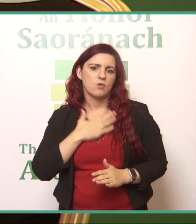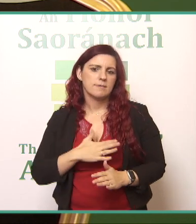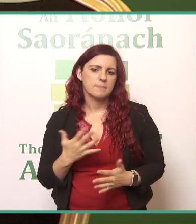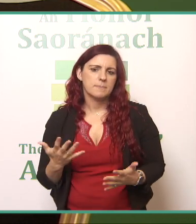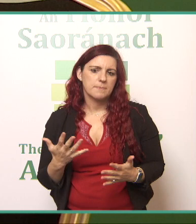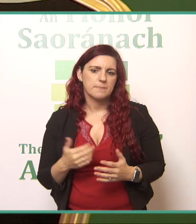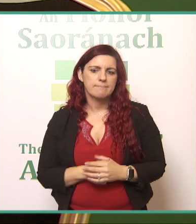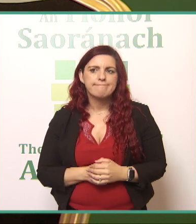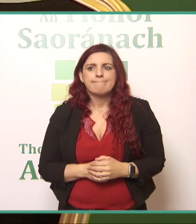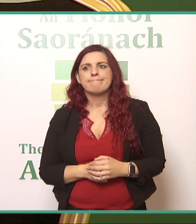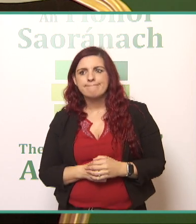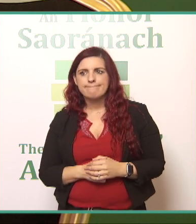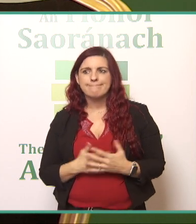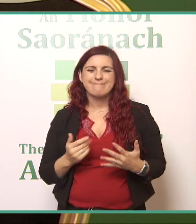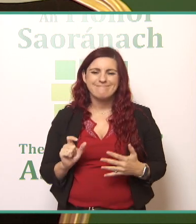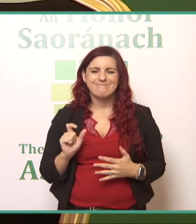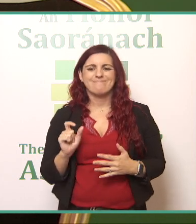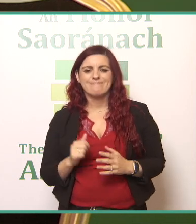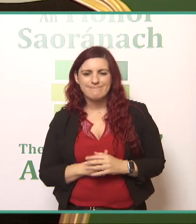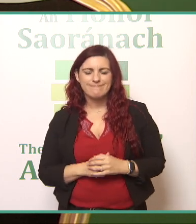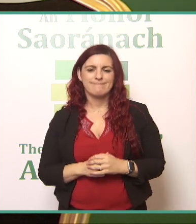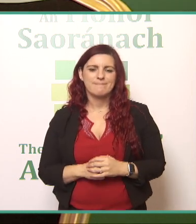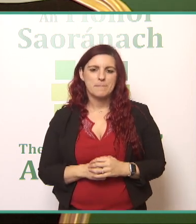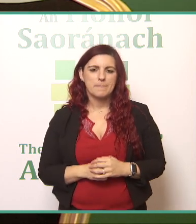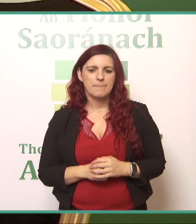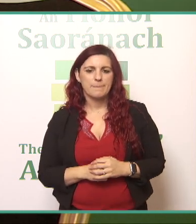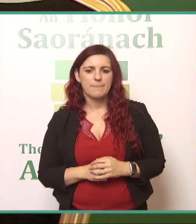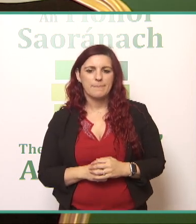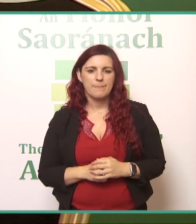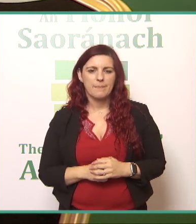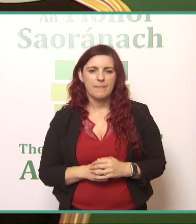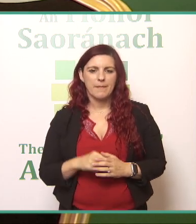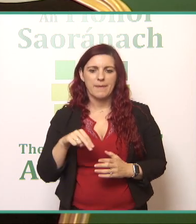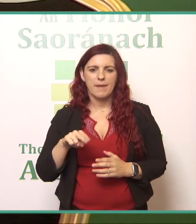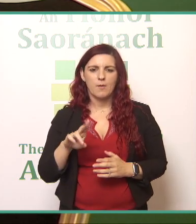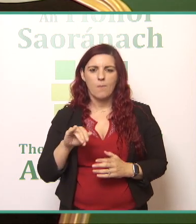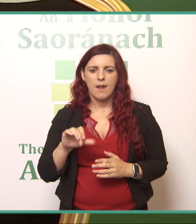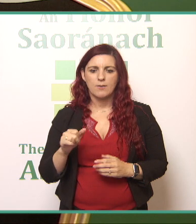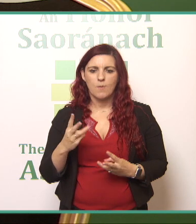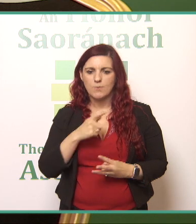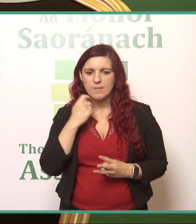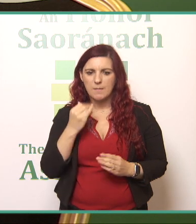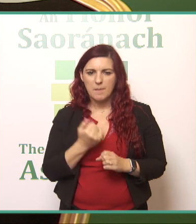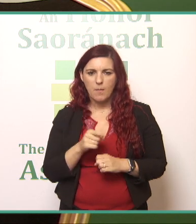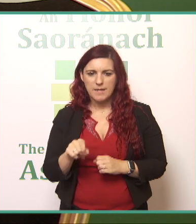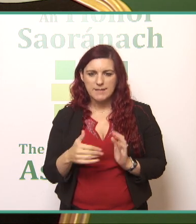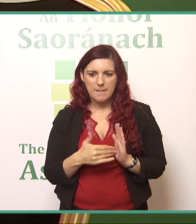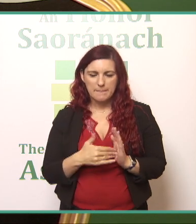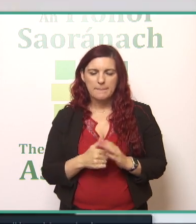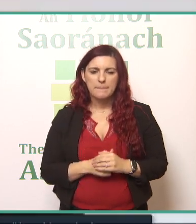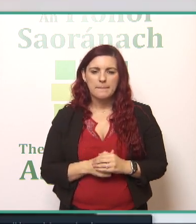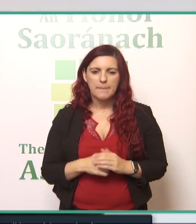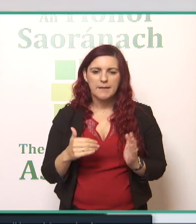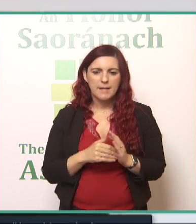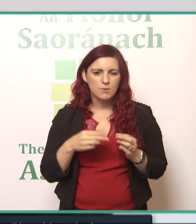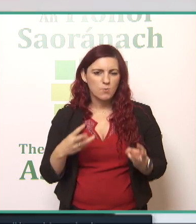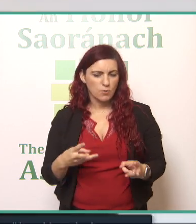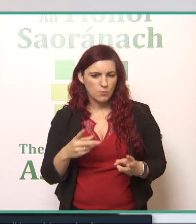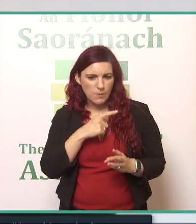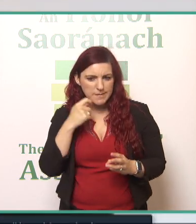you wanted to say something on yeah I think I I just wanted to highlight though Pete lands